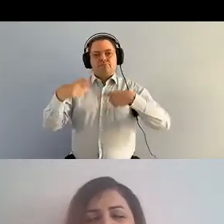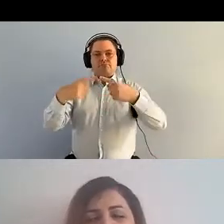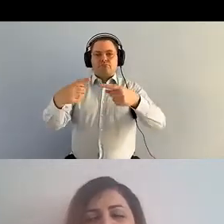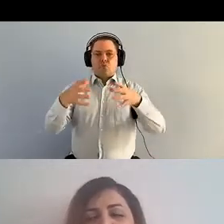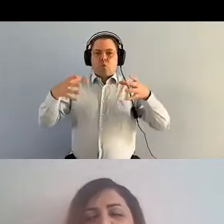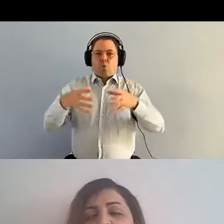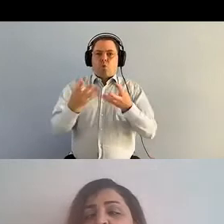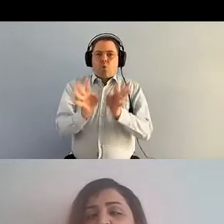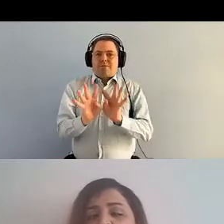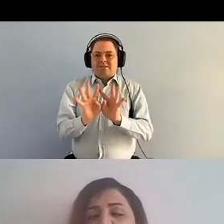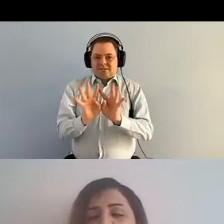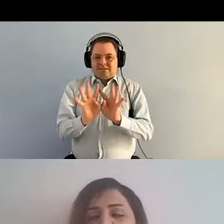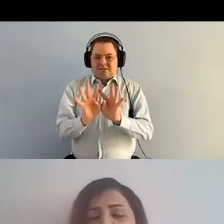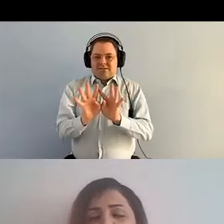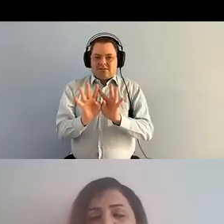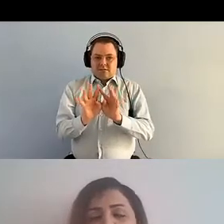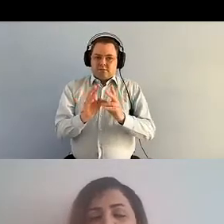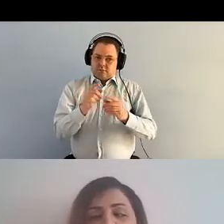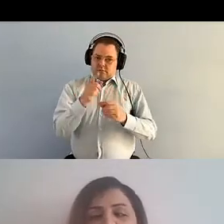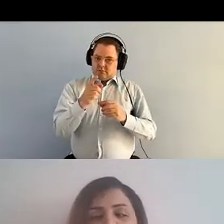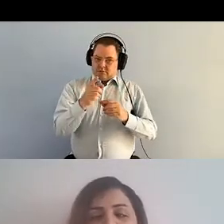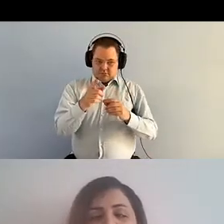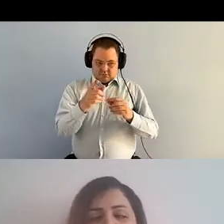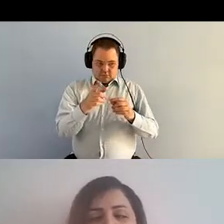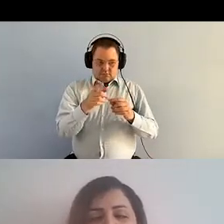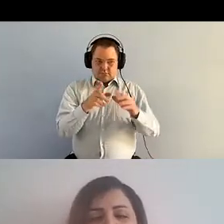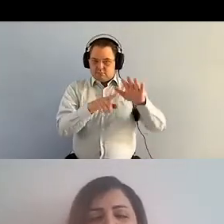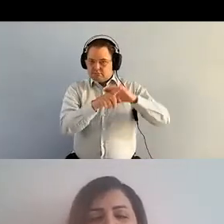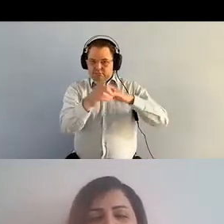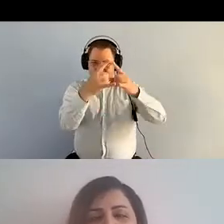the Inter-Agency Standing Committee on how to include persons with